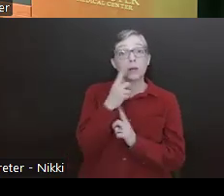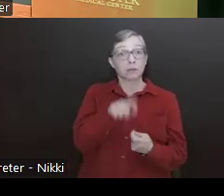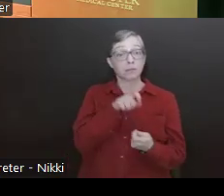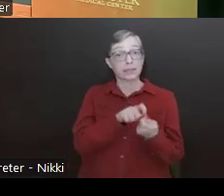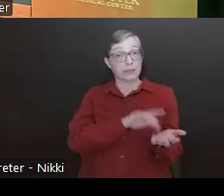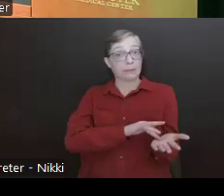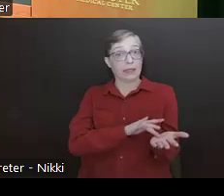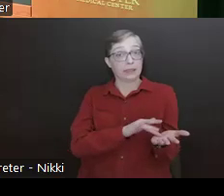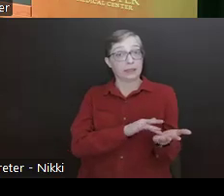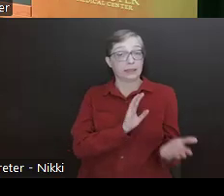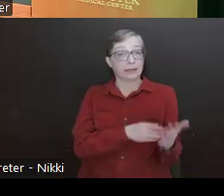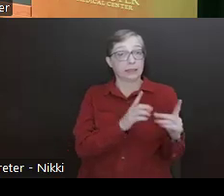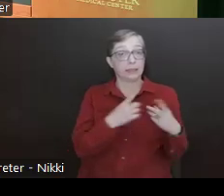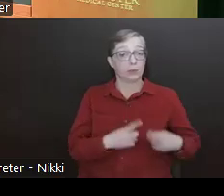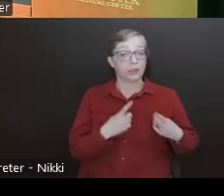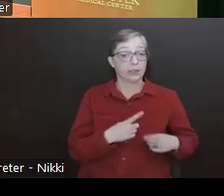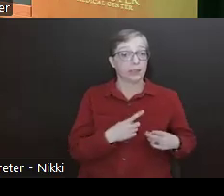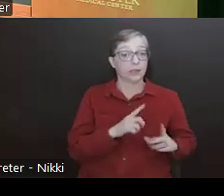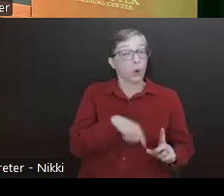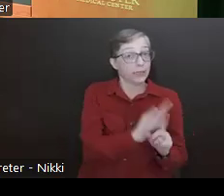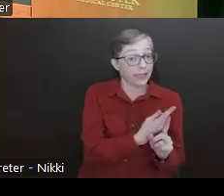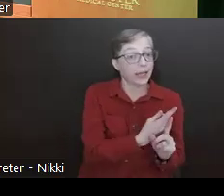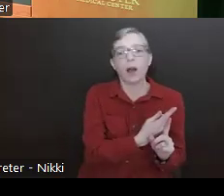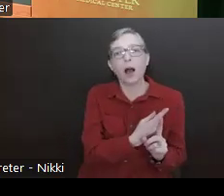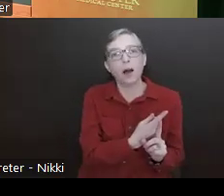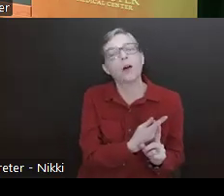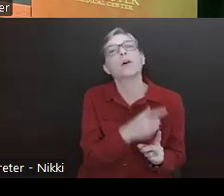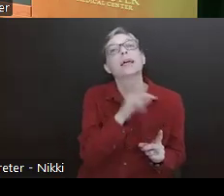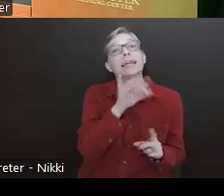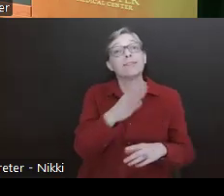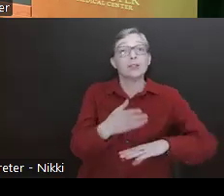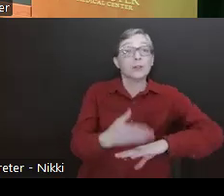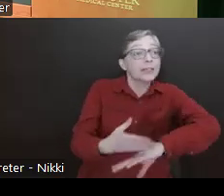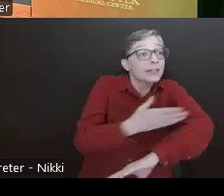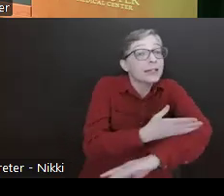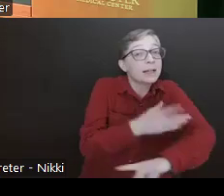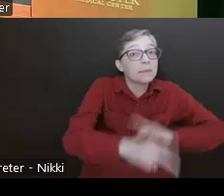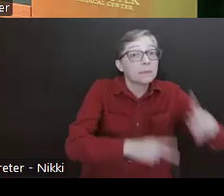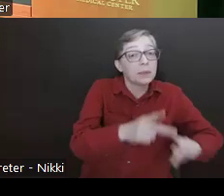treat people to remission if you get people better uh they do better uh they're kind of major adverse